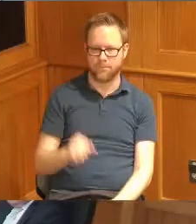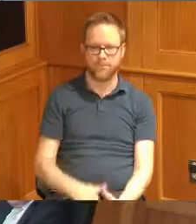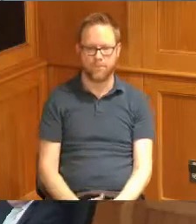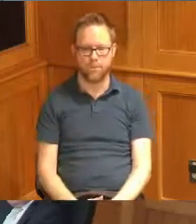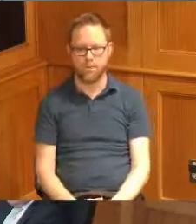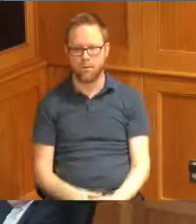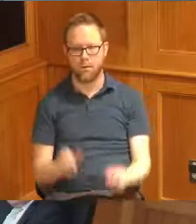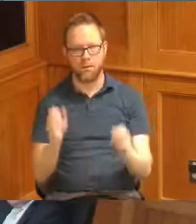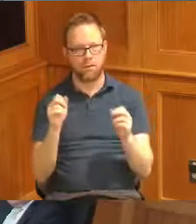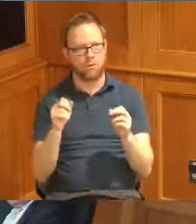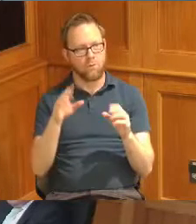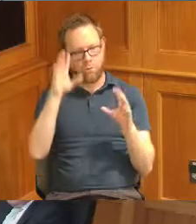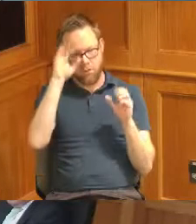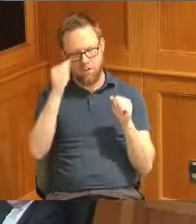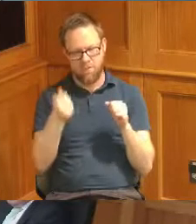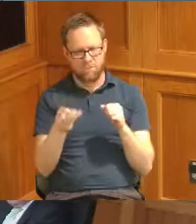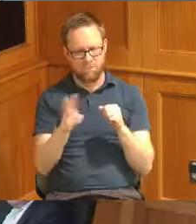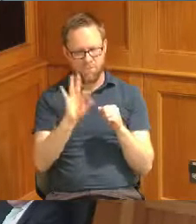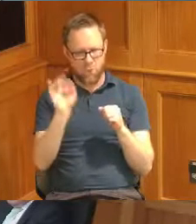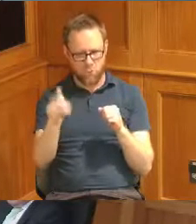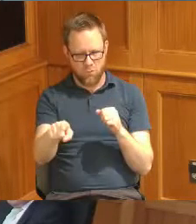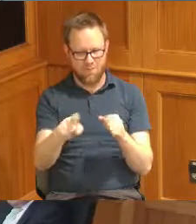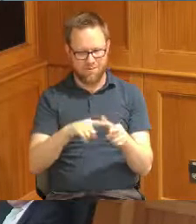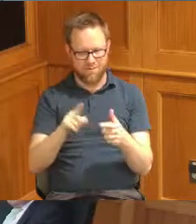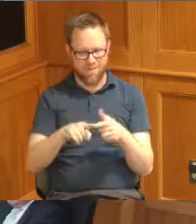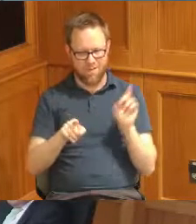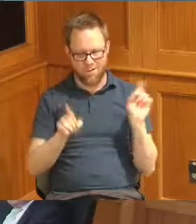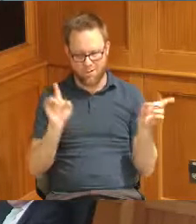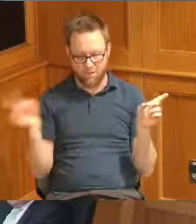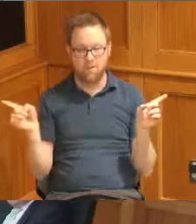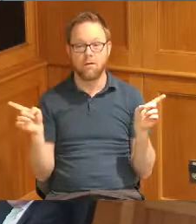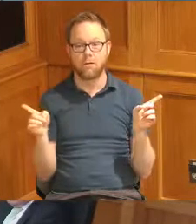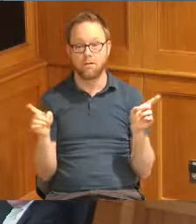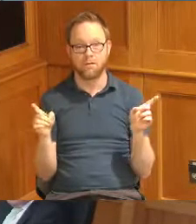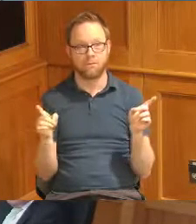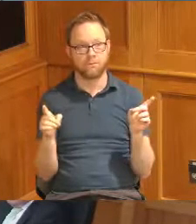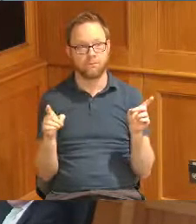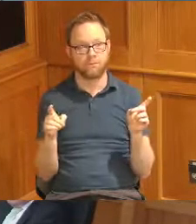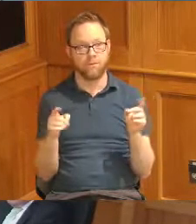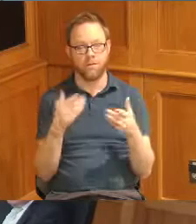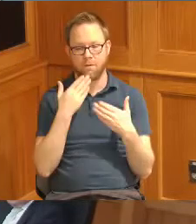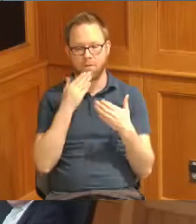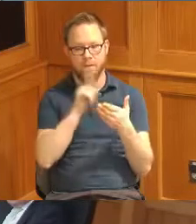I've got a couple things and I'll open it up one is thanks for the Auditor report I do want